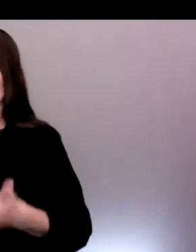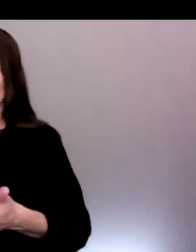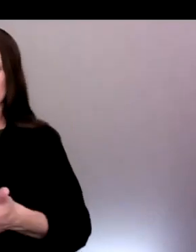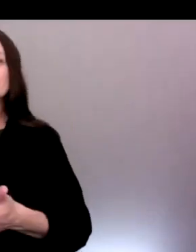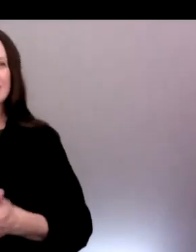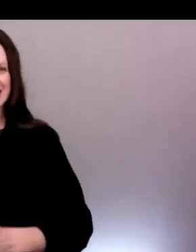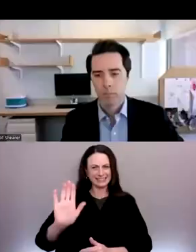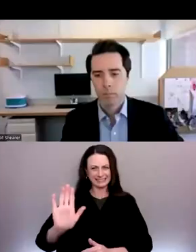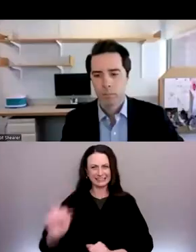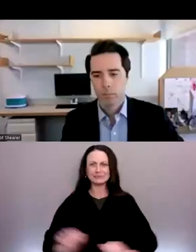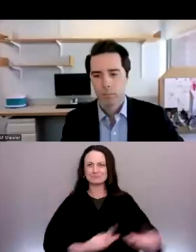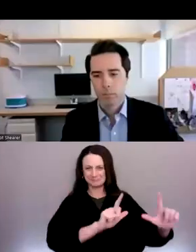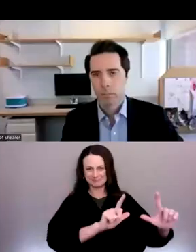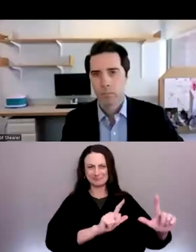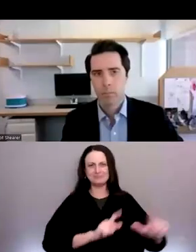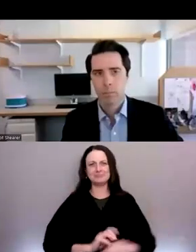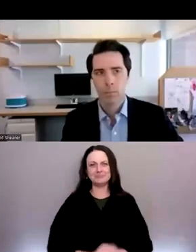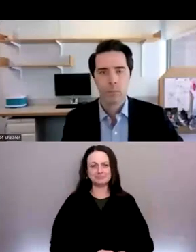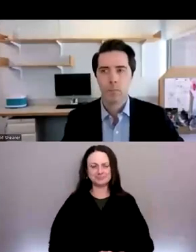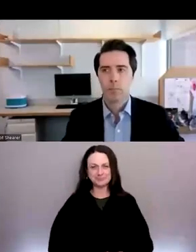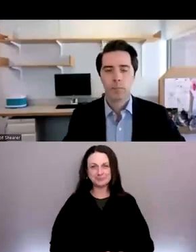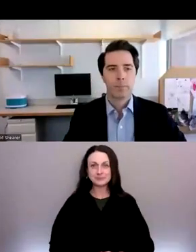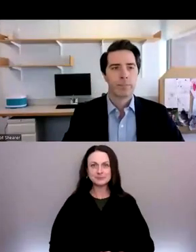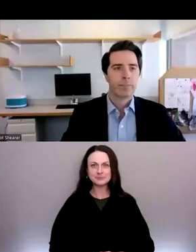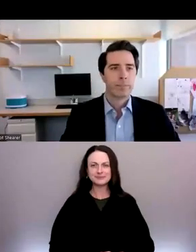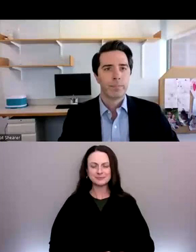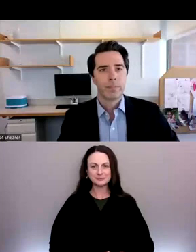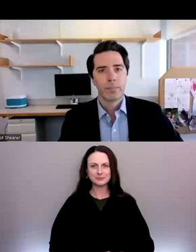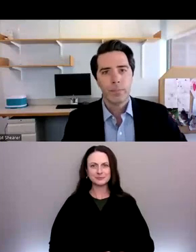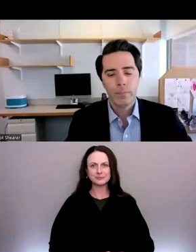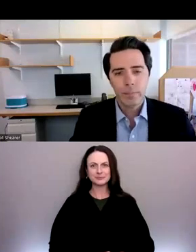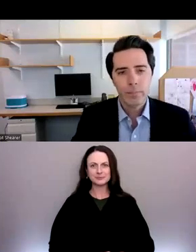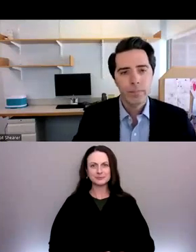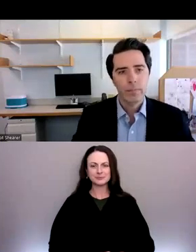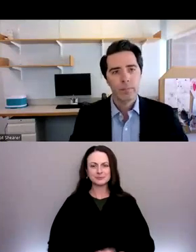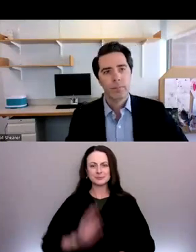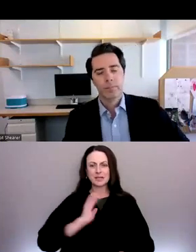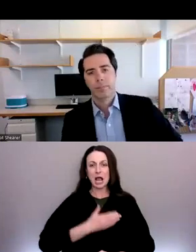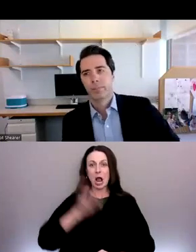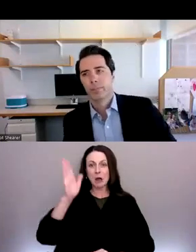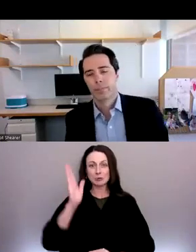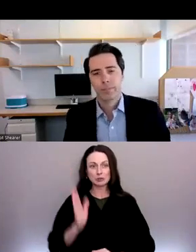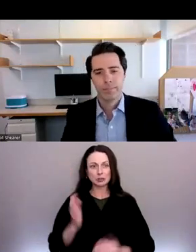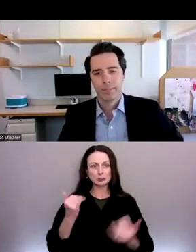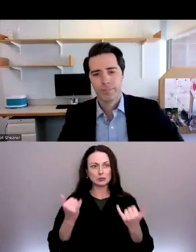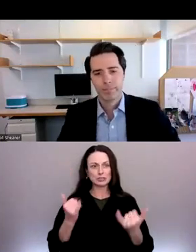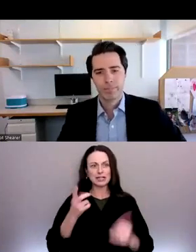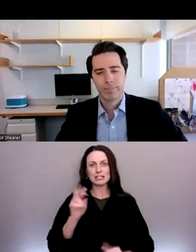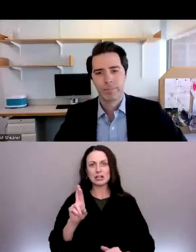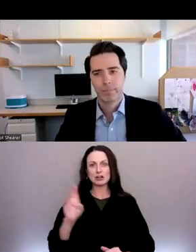share his screen